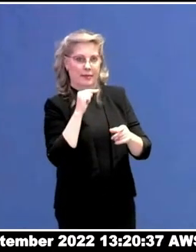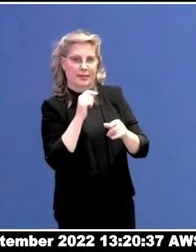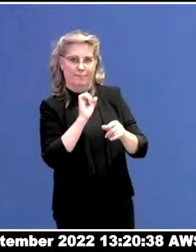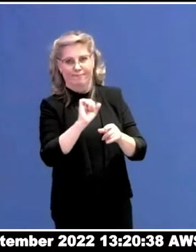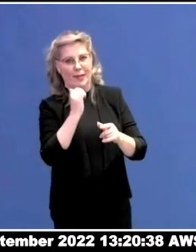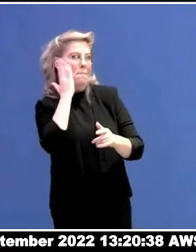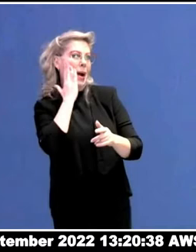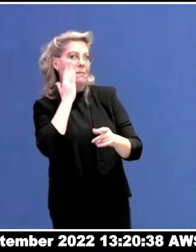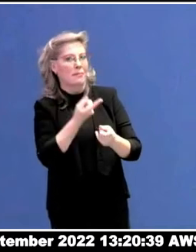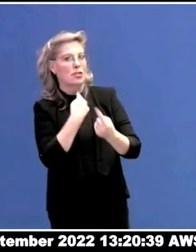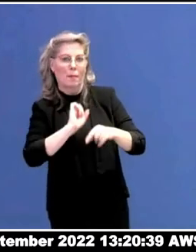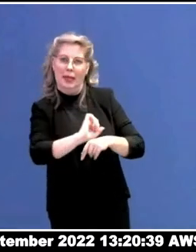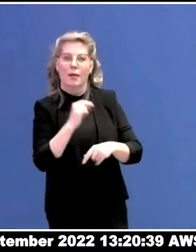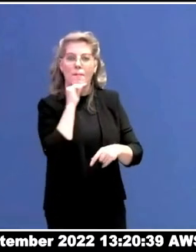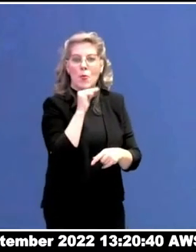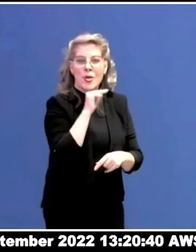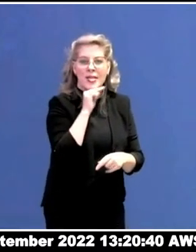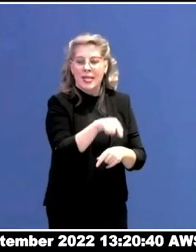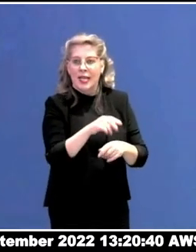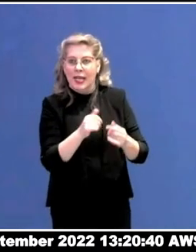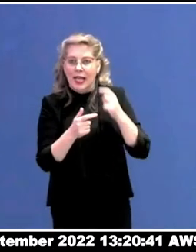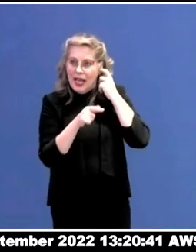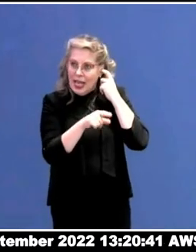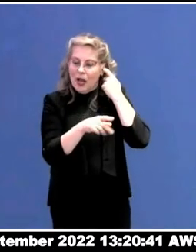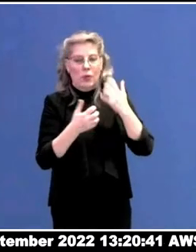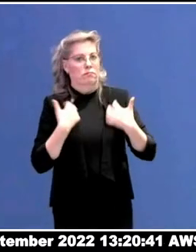They taught them these skills during the day, and at night they learnt - they did